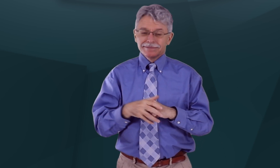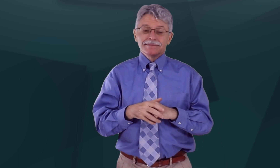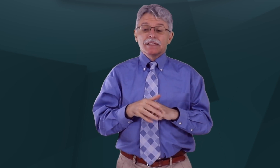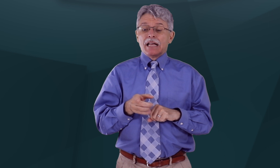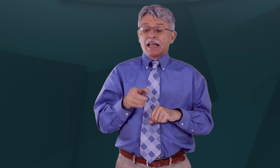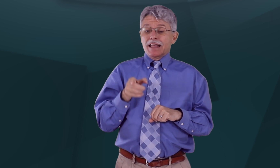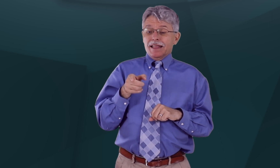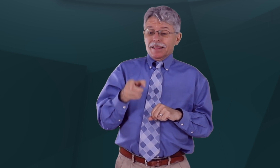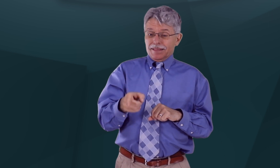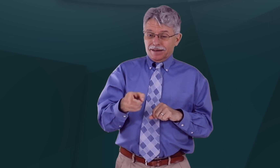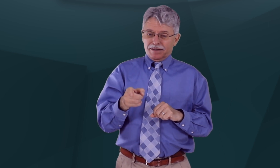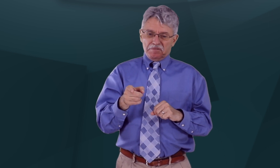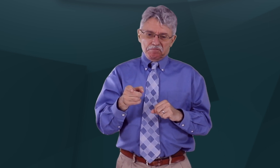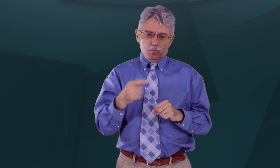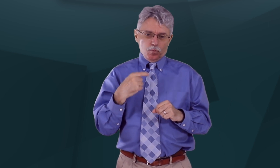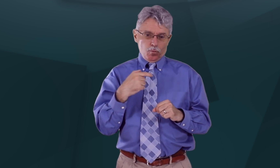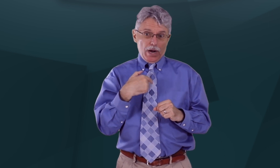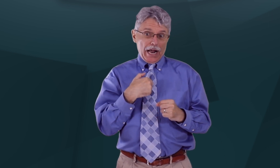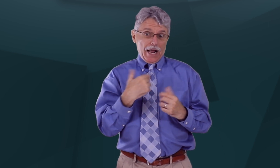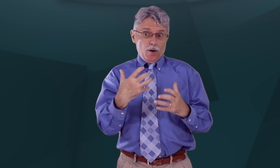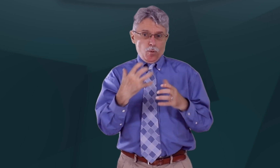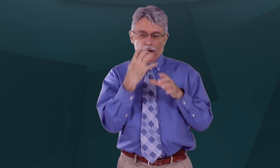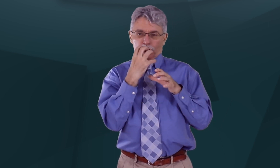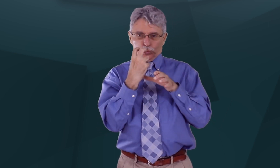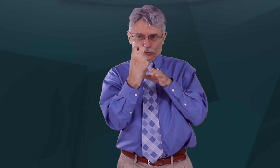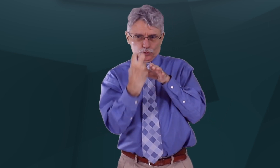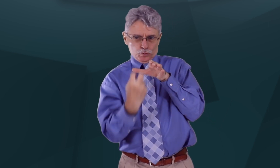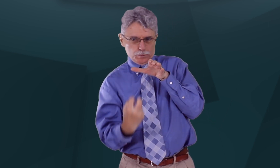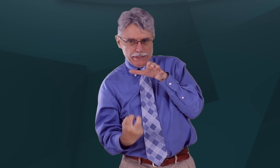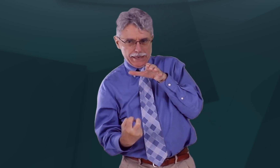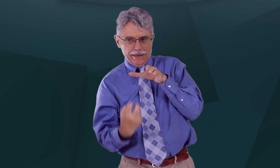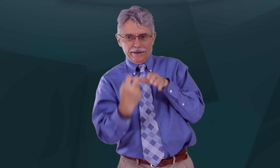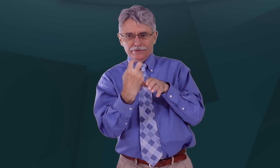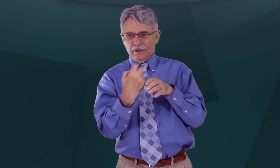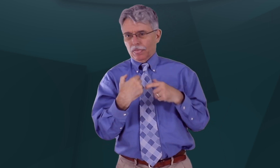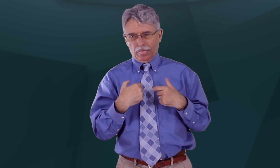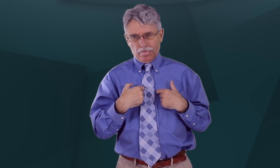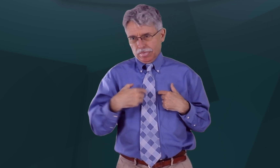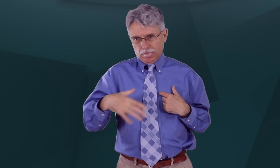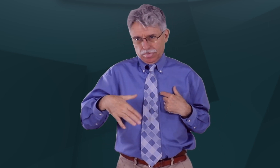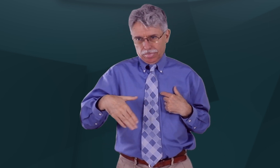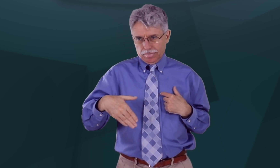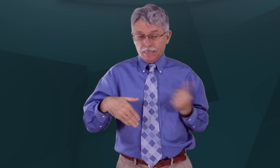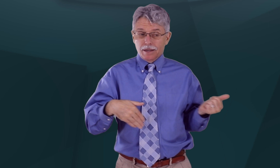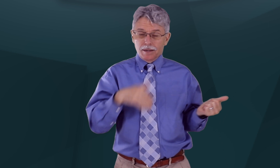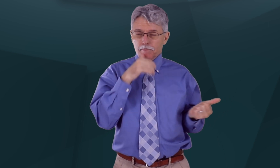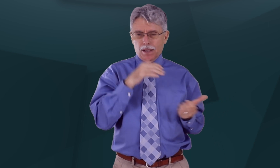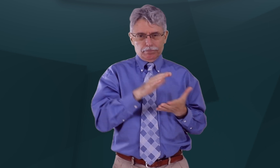We went to Australia and I had wanted to go scuba diving. I had not yet been before.